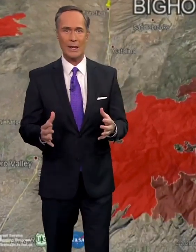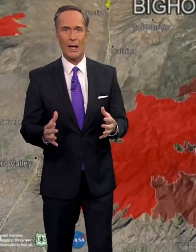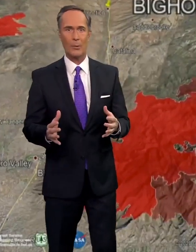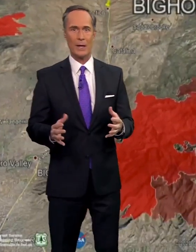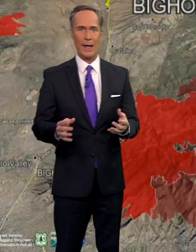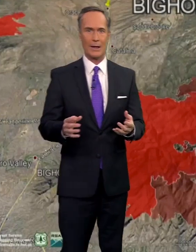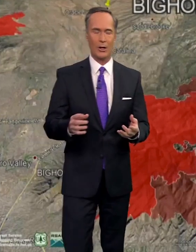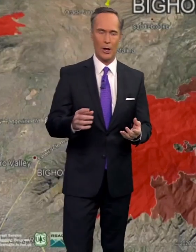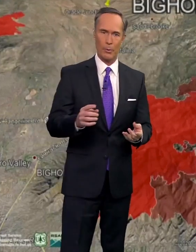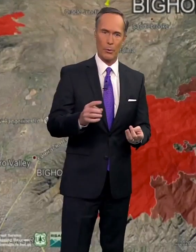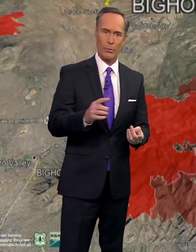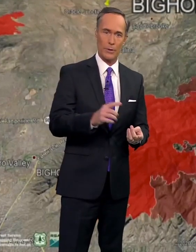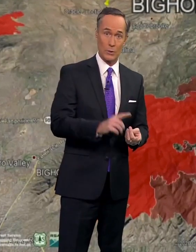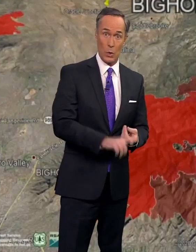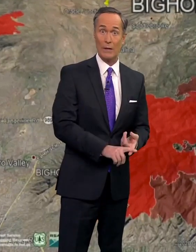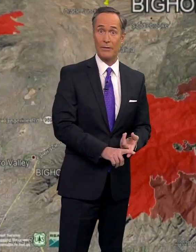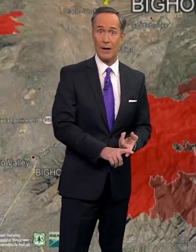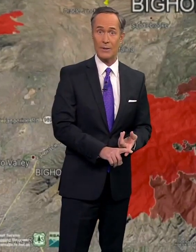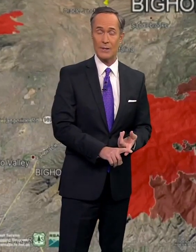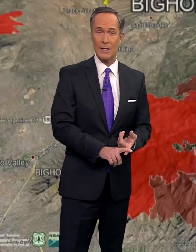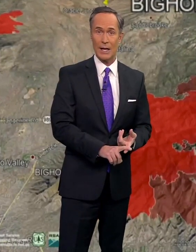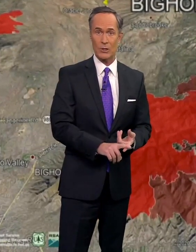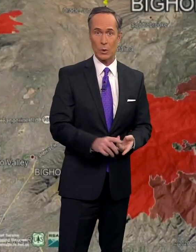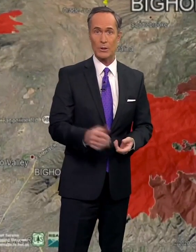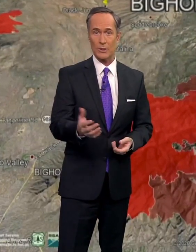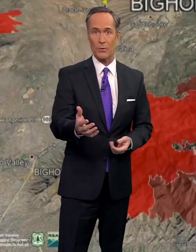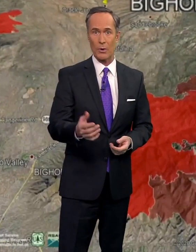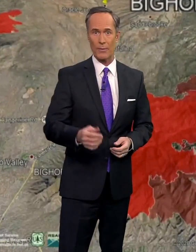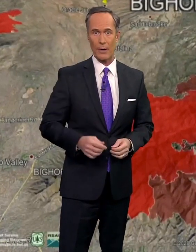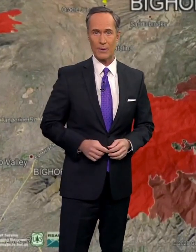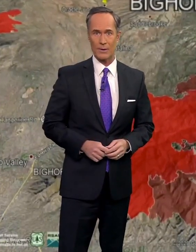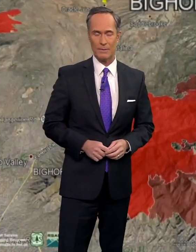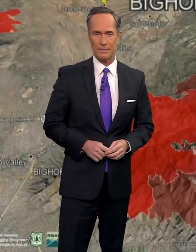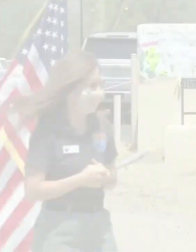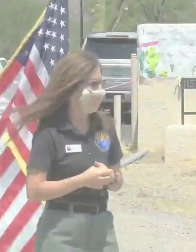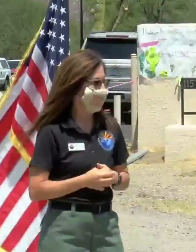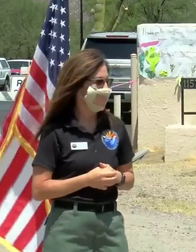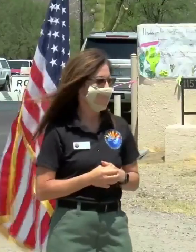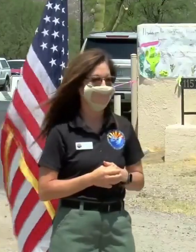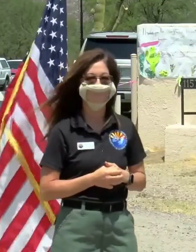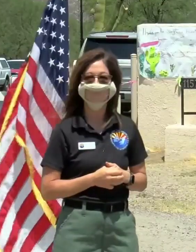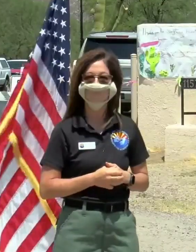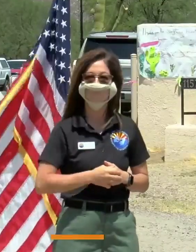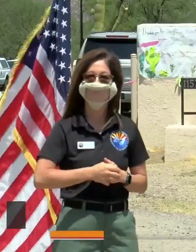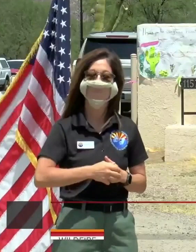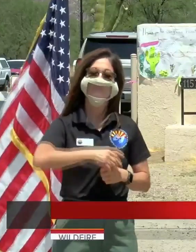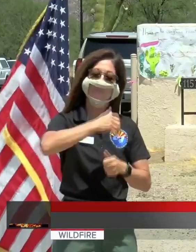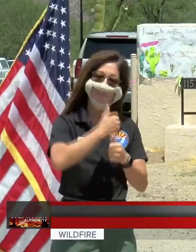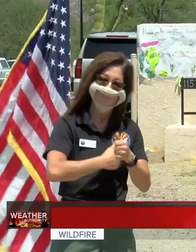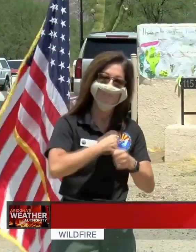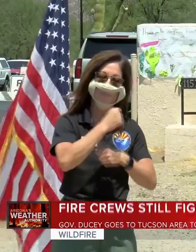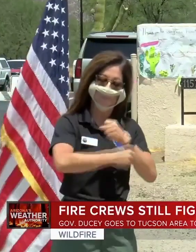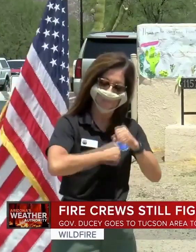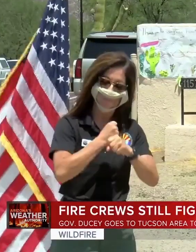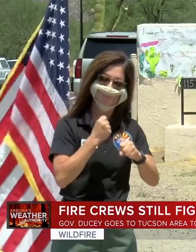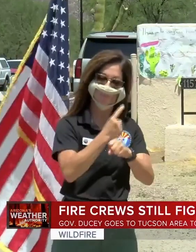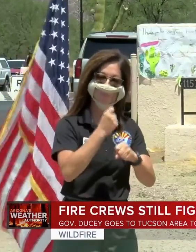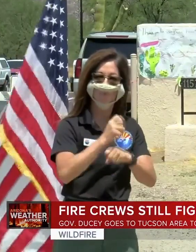CAN GET A HANDLE ON BOTH THE WILDFIRES AS WELL AS THE CORONAVIRUS. EVERY WILDFIRE SEASON IN ARIZONA IS SERIOUS.